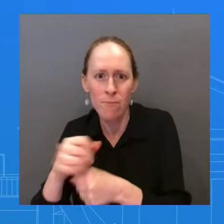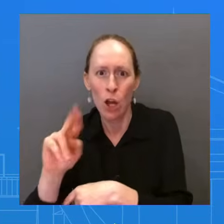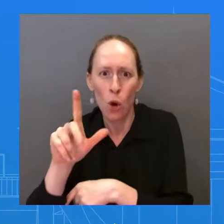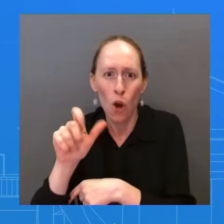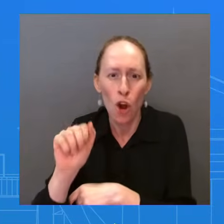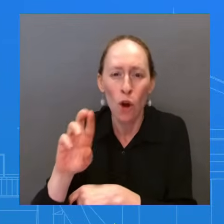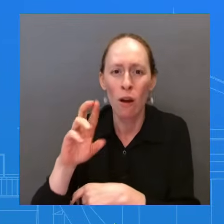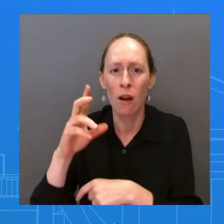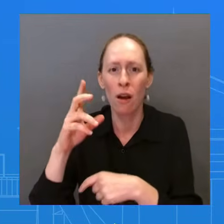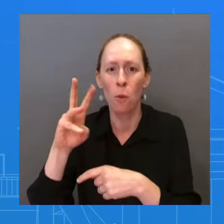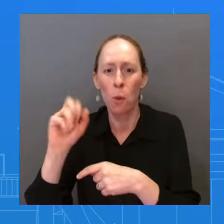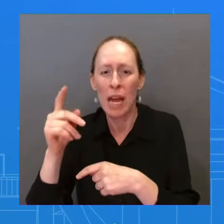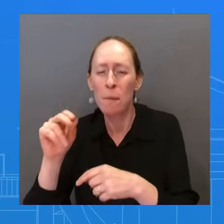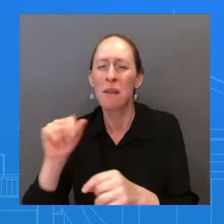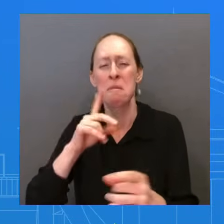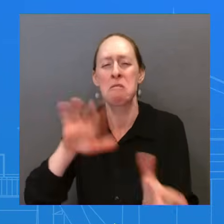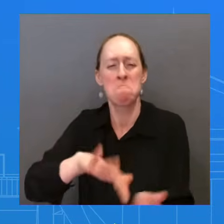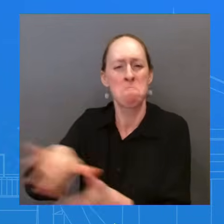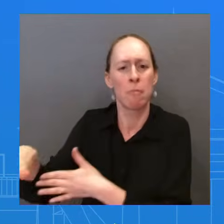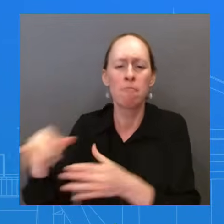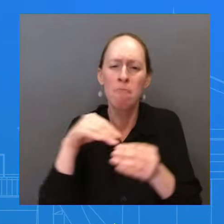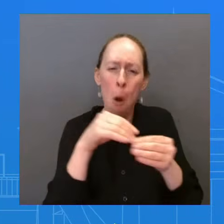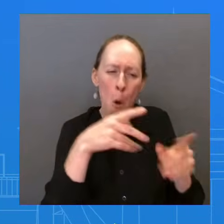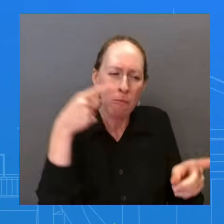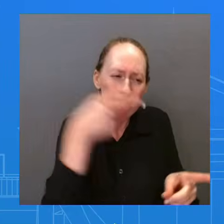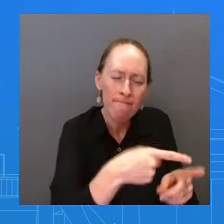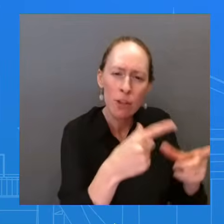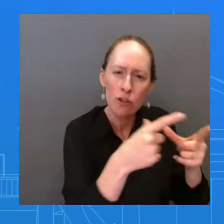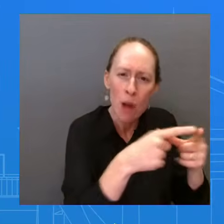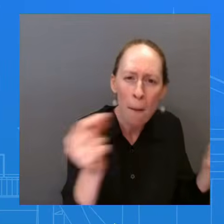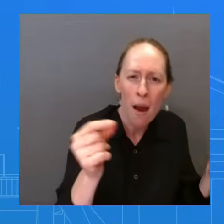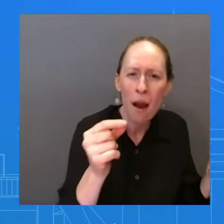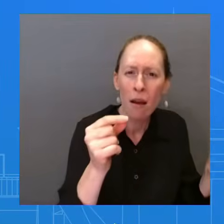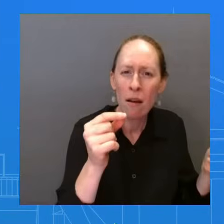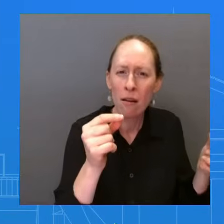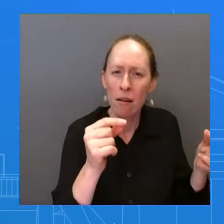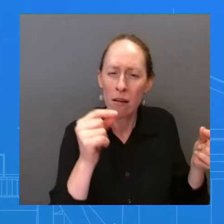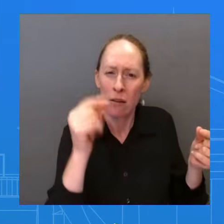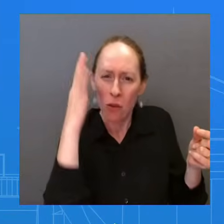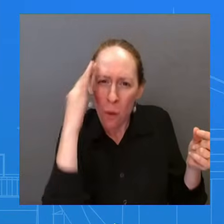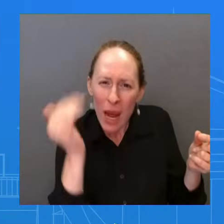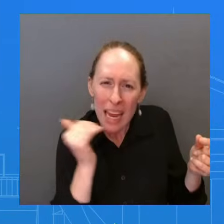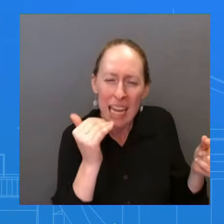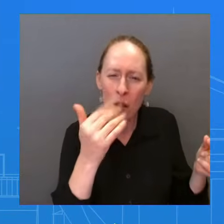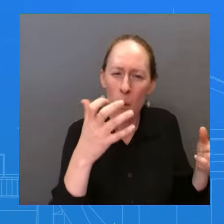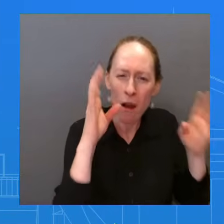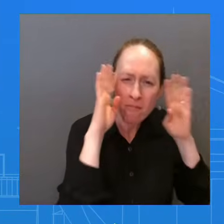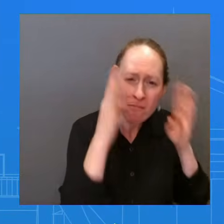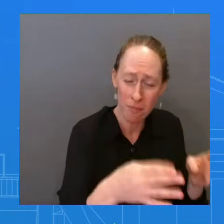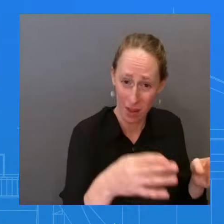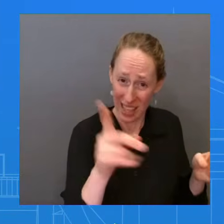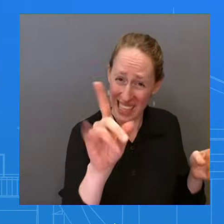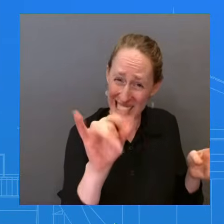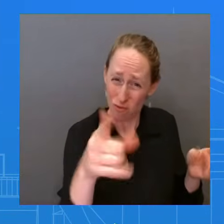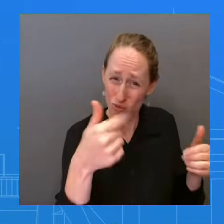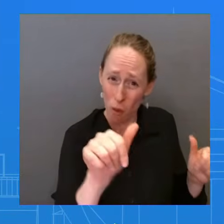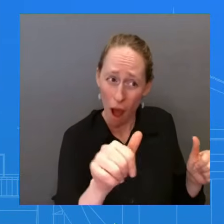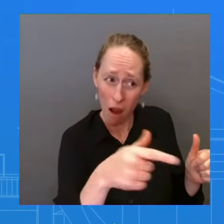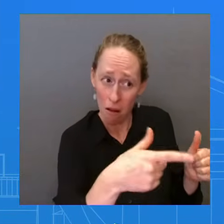to entice them to come back to the negotiation table? Mr. Kirby: We have been clear and consistent since the beginning of this administration that we're willing to sit down with the DPRK